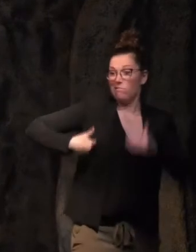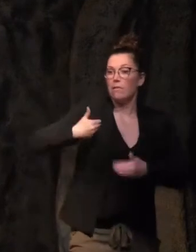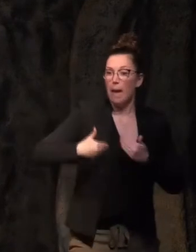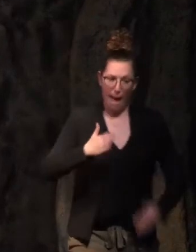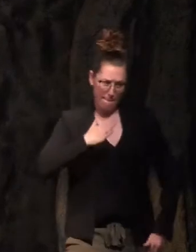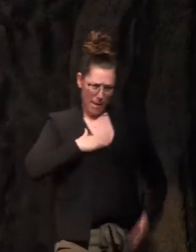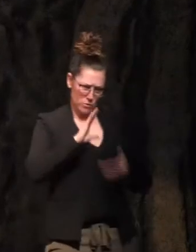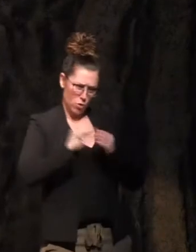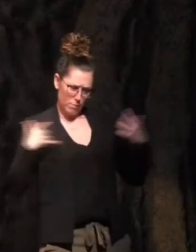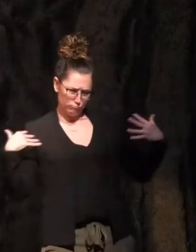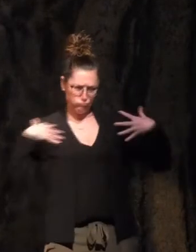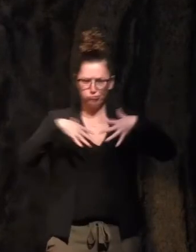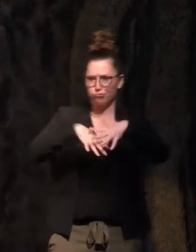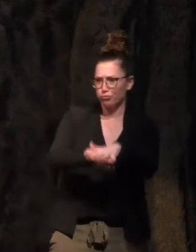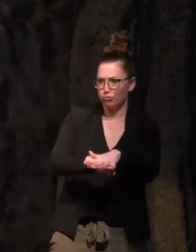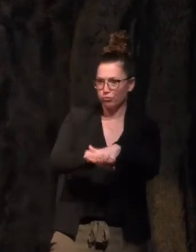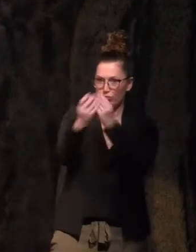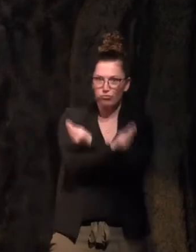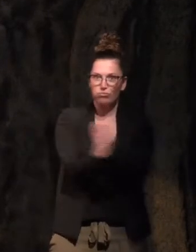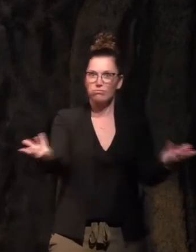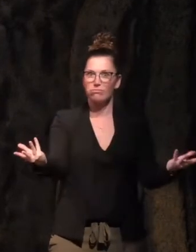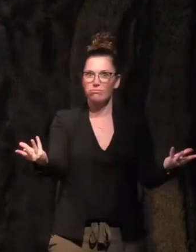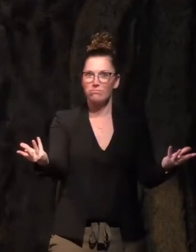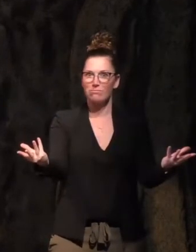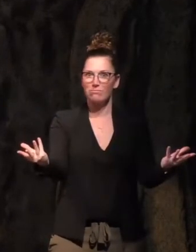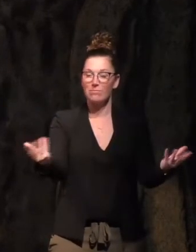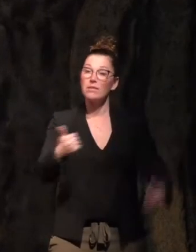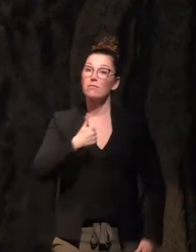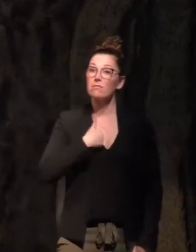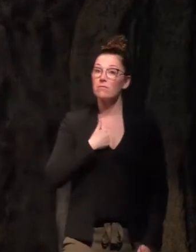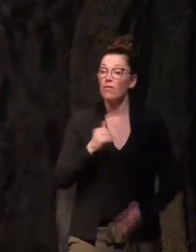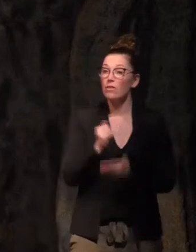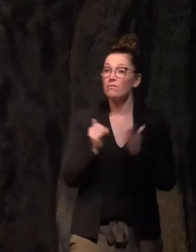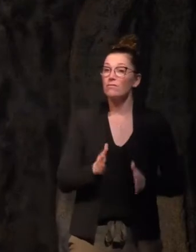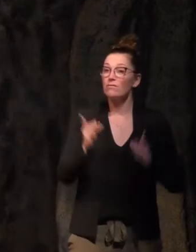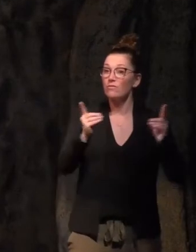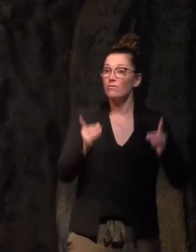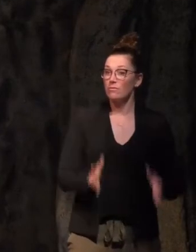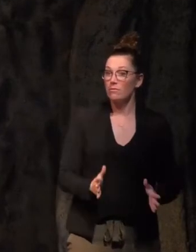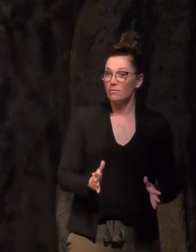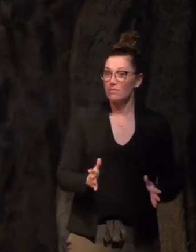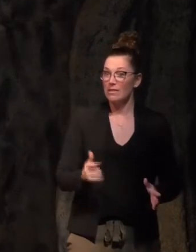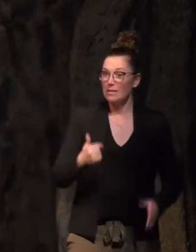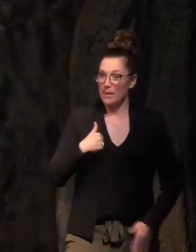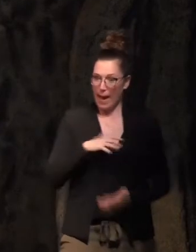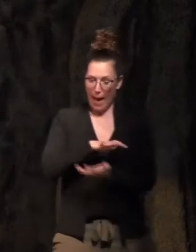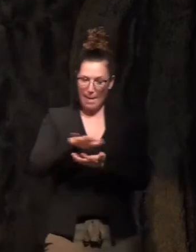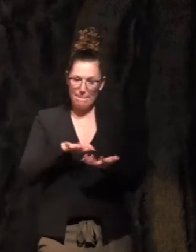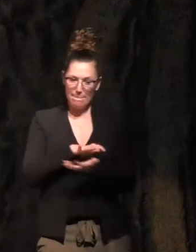now as a playwright and artistic director, I also speak to you as a mixed race son of an Egyptian immigrant father